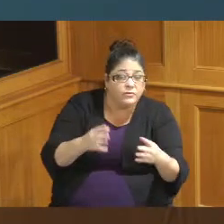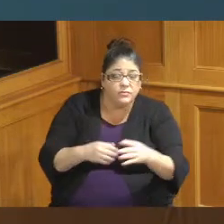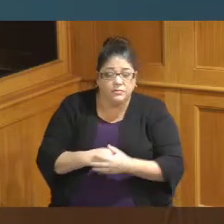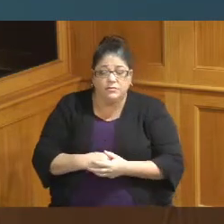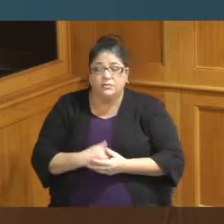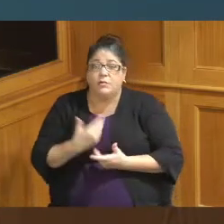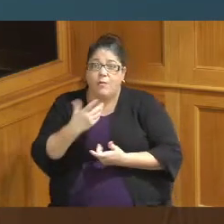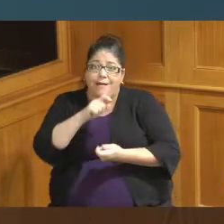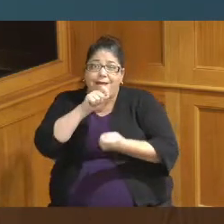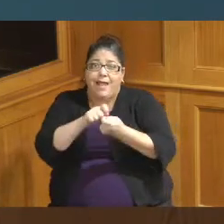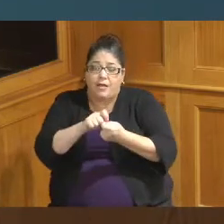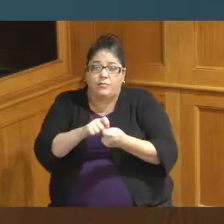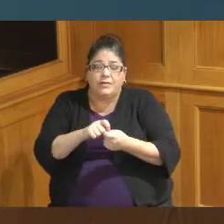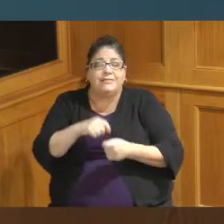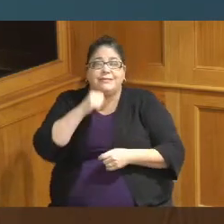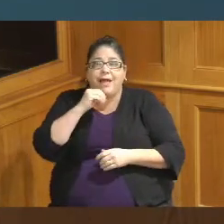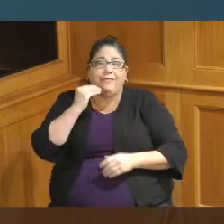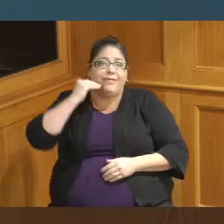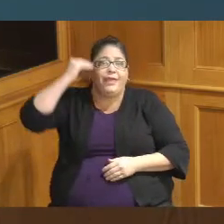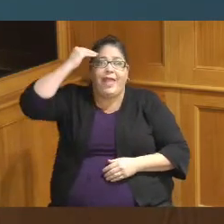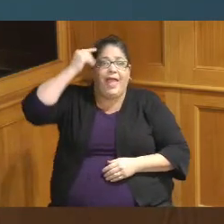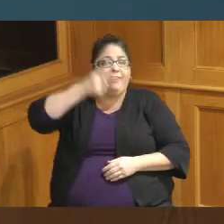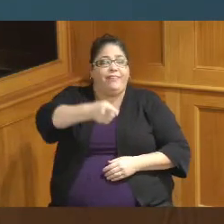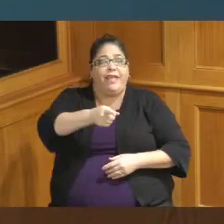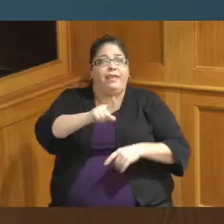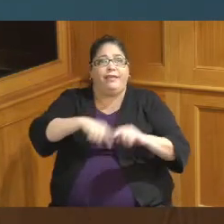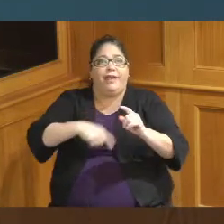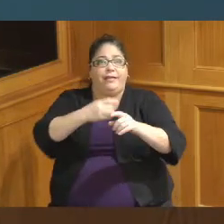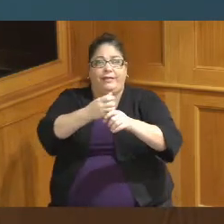it's not the head Administrations they only can get what the Departments give them I'm gonna tell